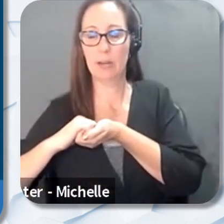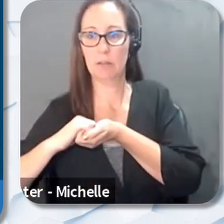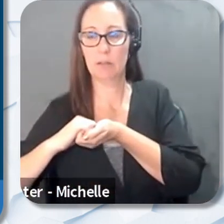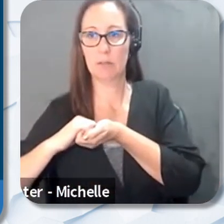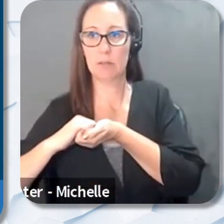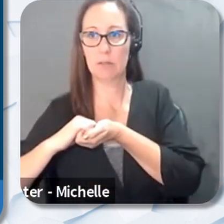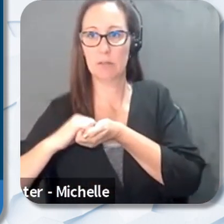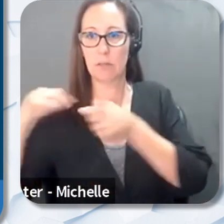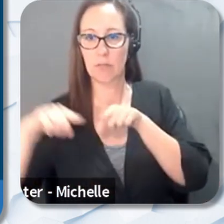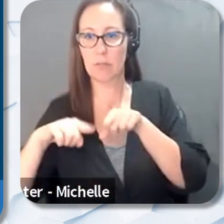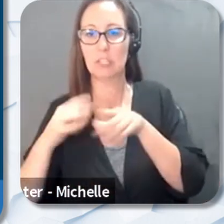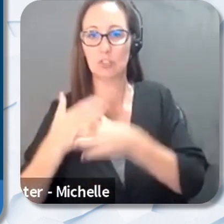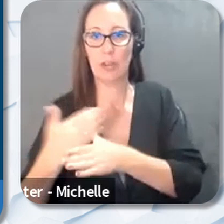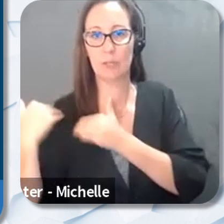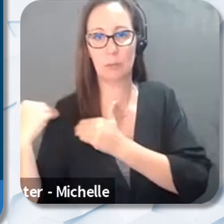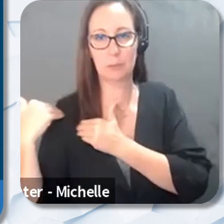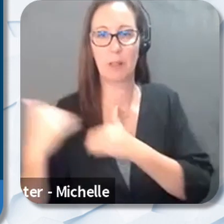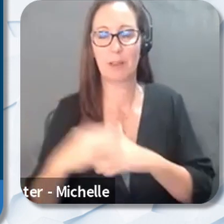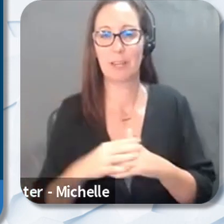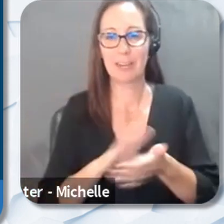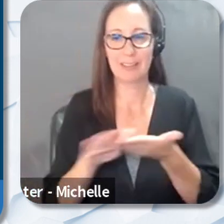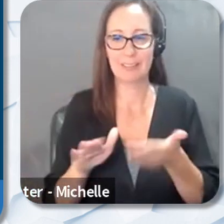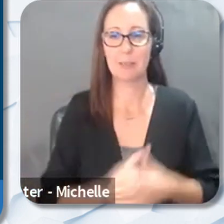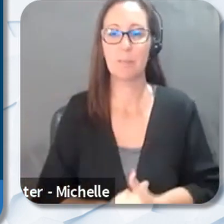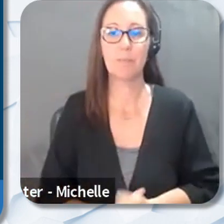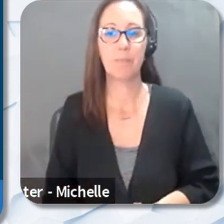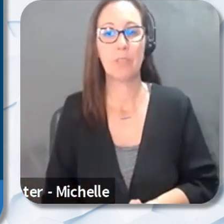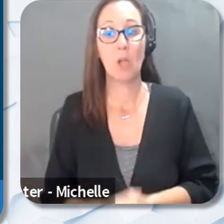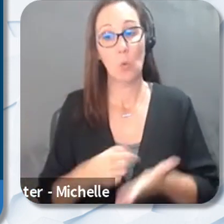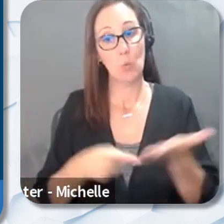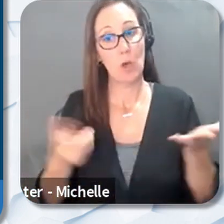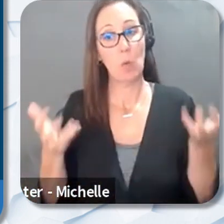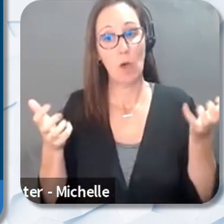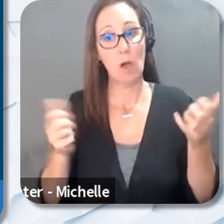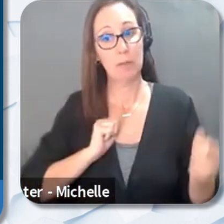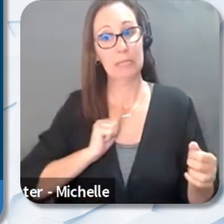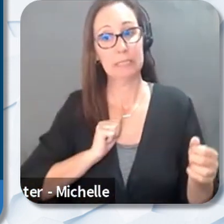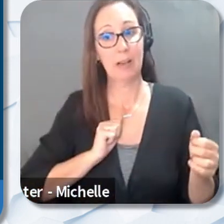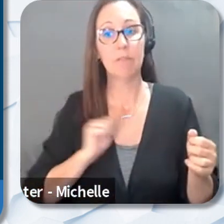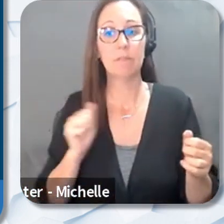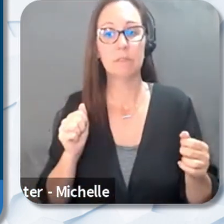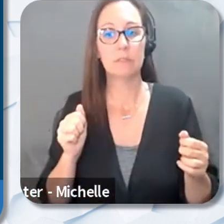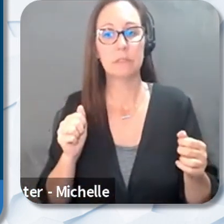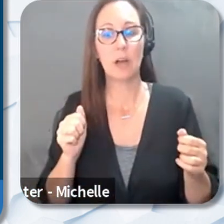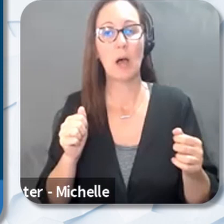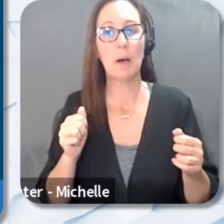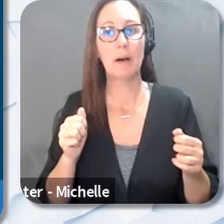share that responsibility. What I would want is, I would just like my other two colleagues